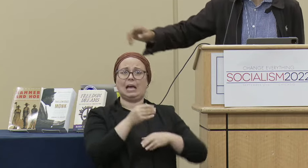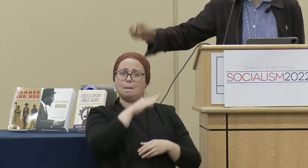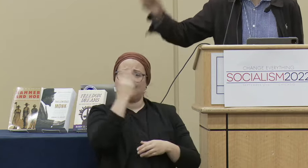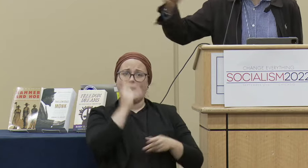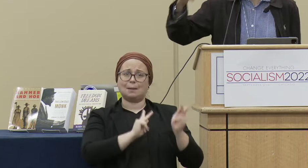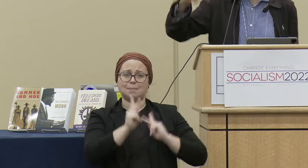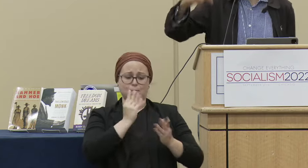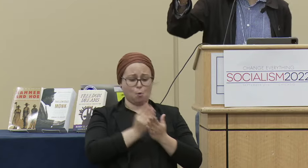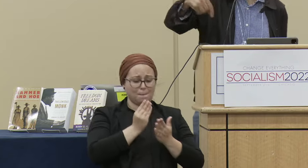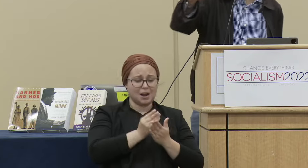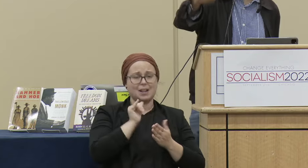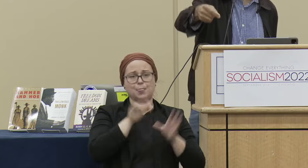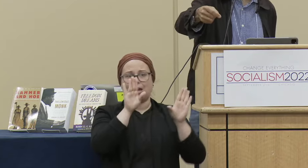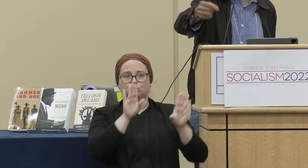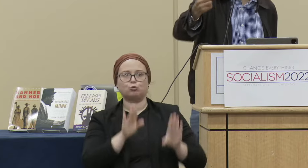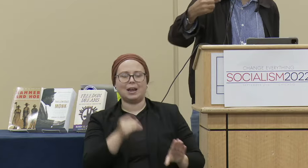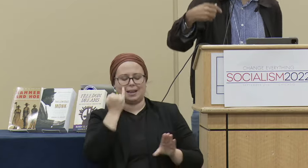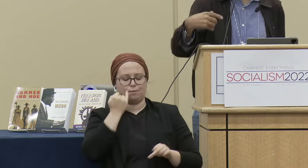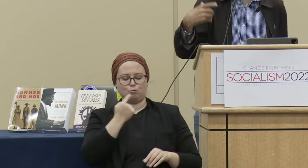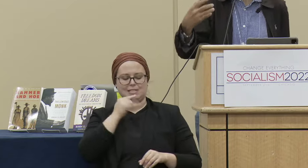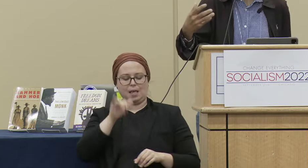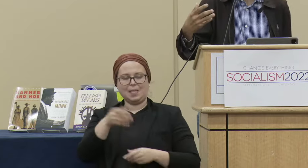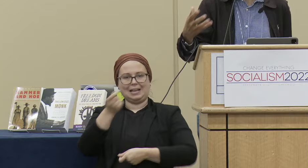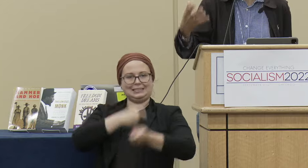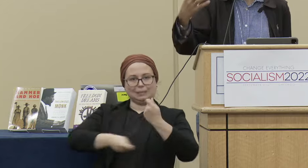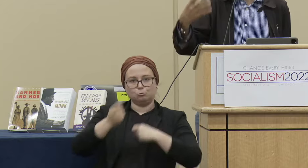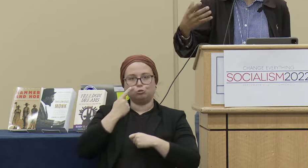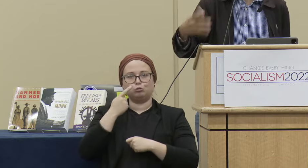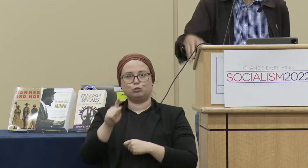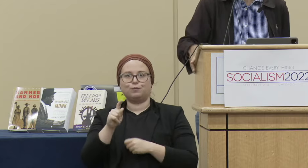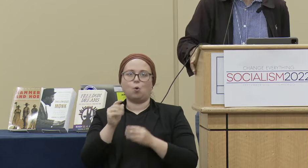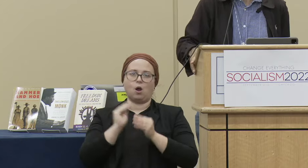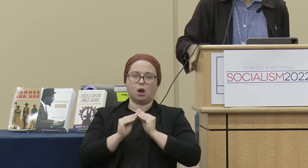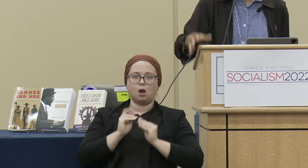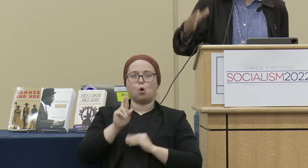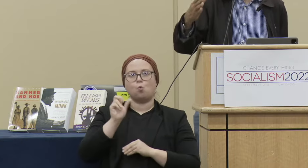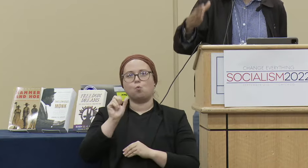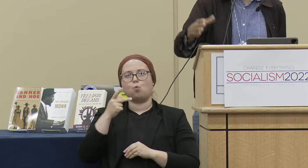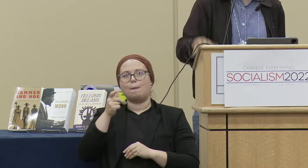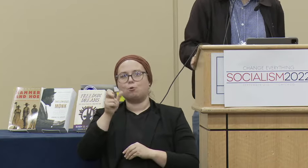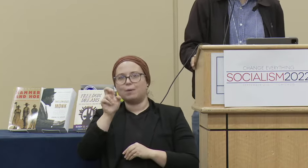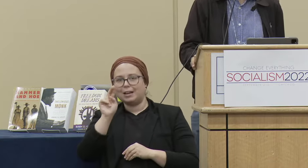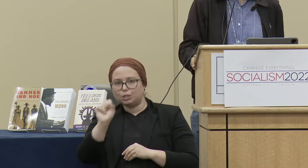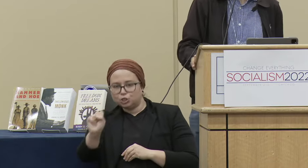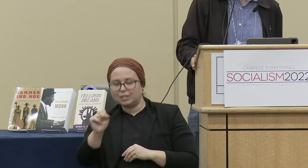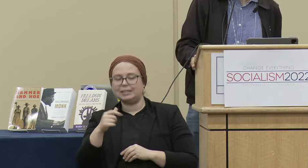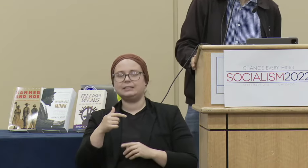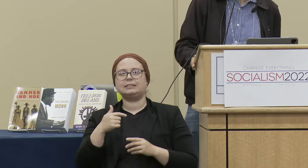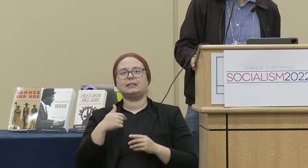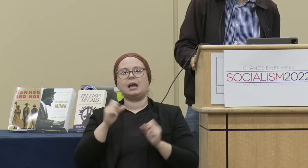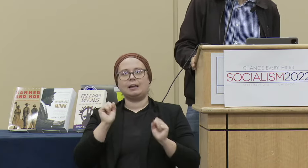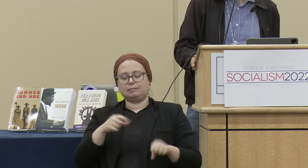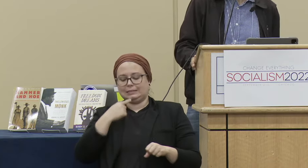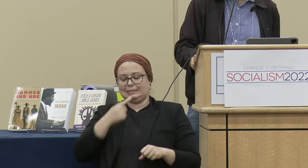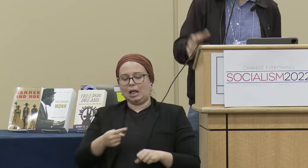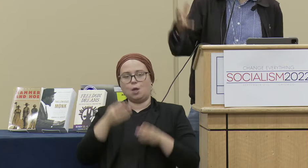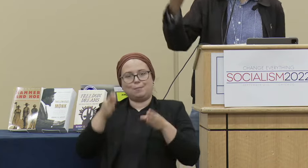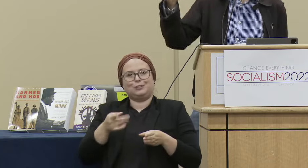if white people want to Venmo Black people money, that's great. But if you say that's substitute for reparations, what you're saying is you're telling somebody, you